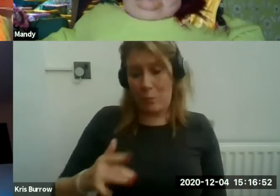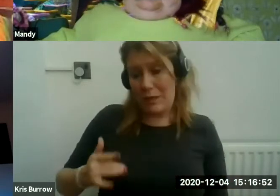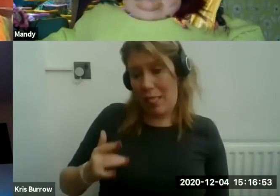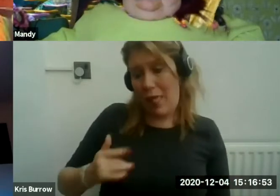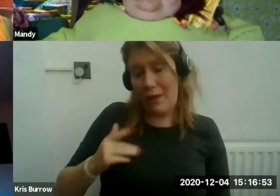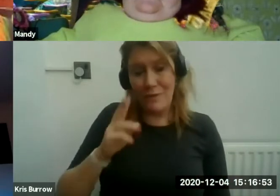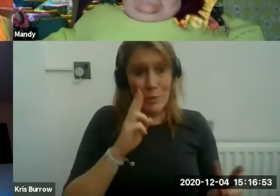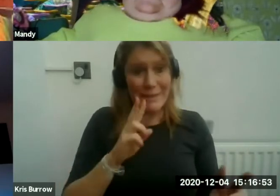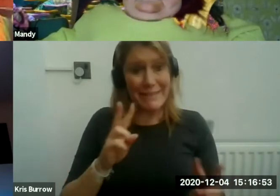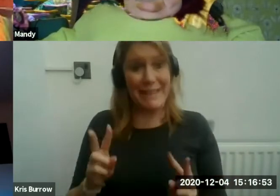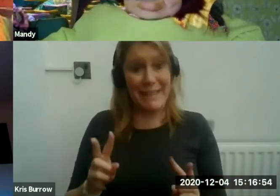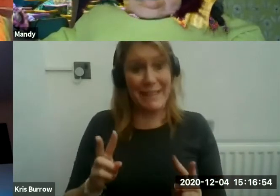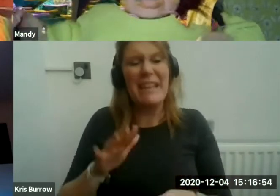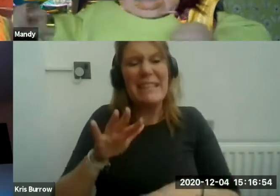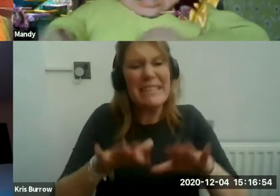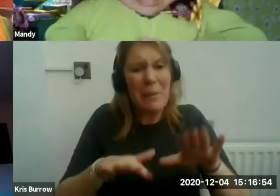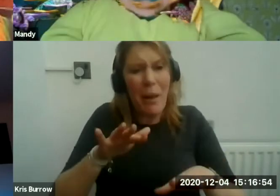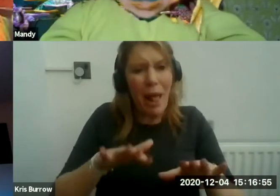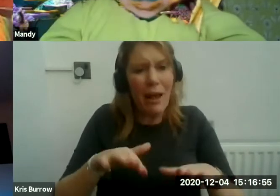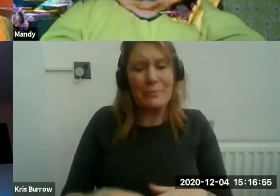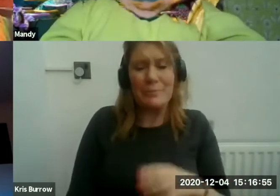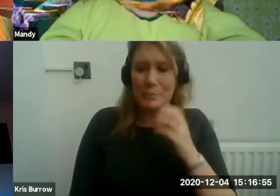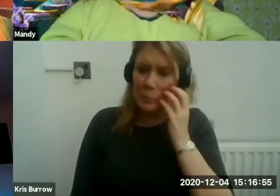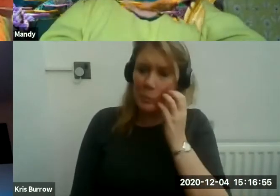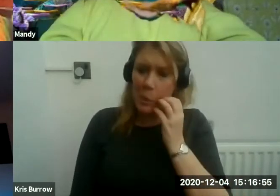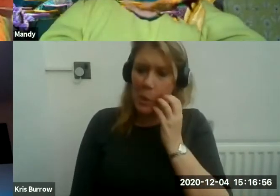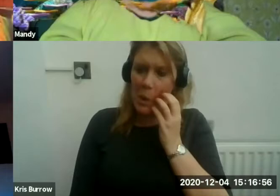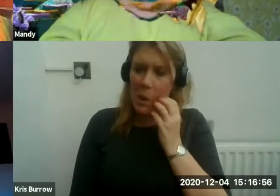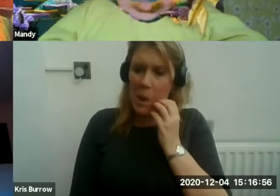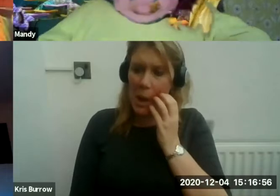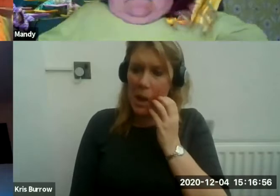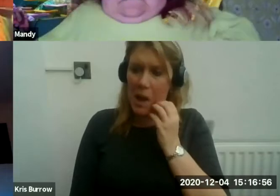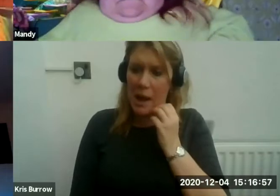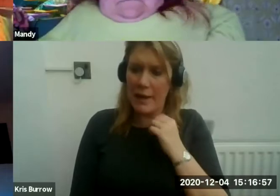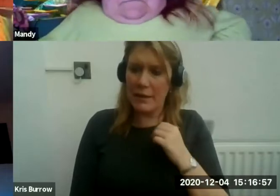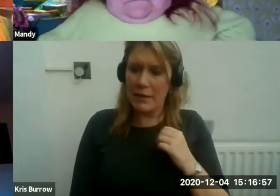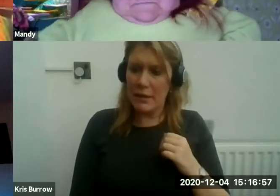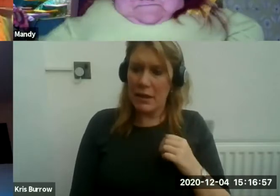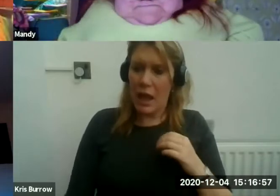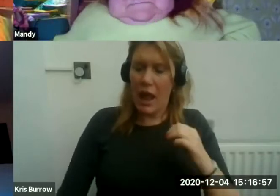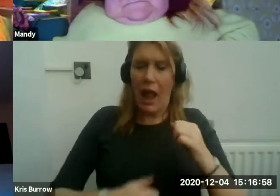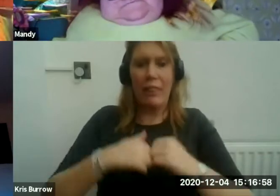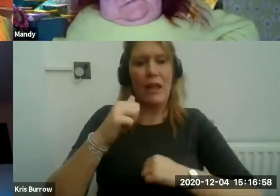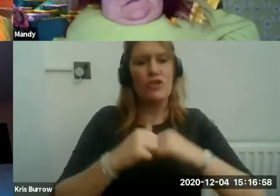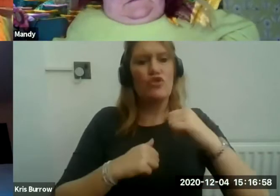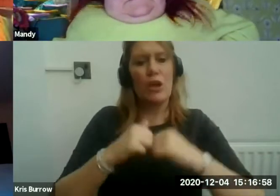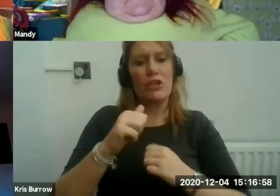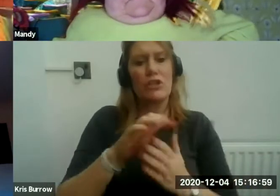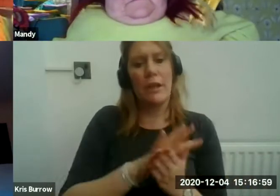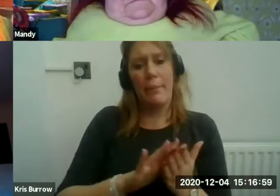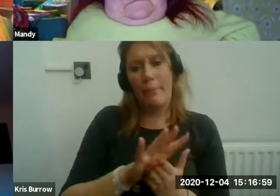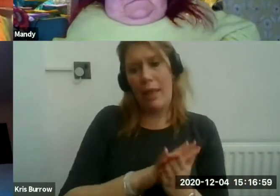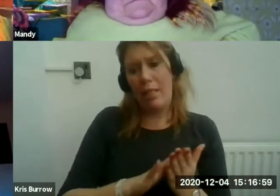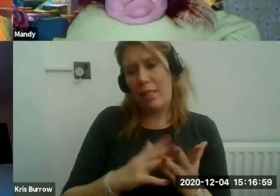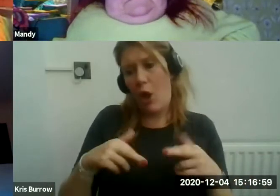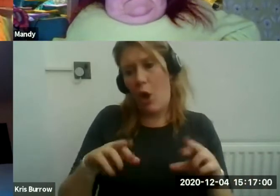So just that structure meant hopefully it would keep the interests alive of the